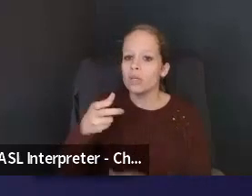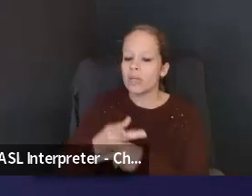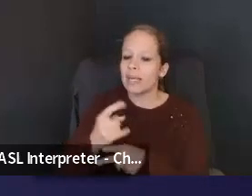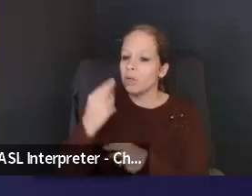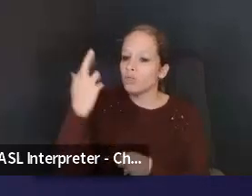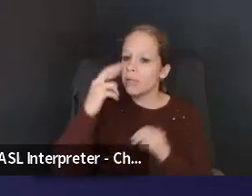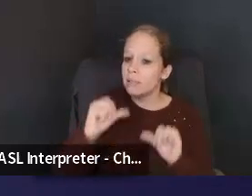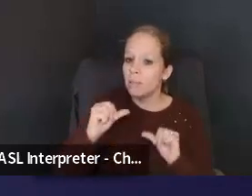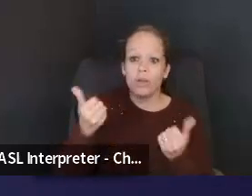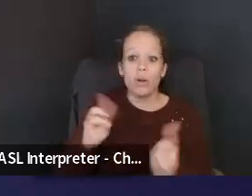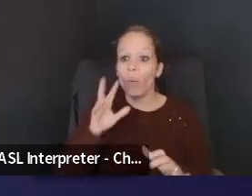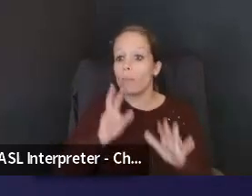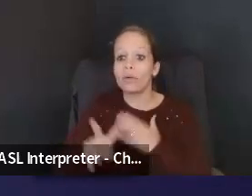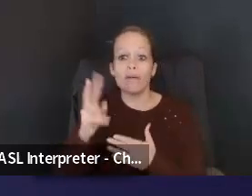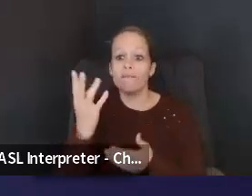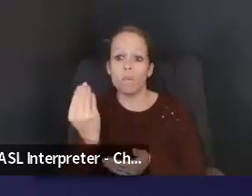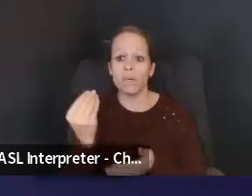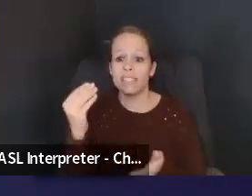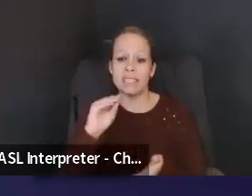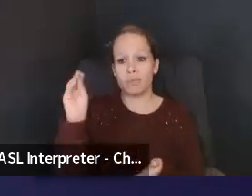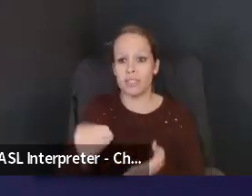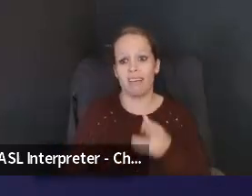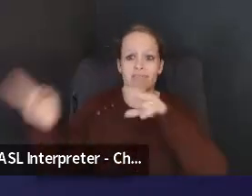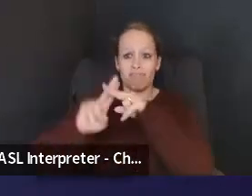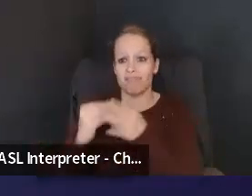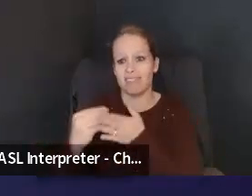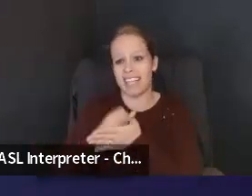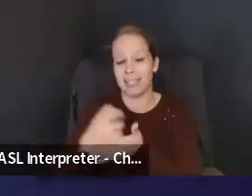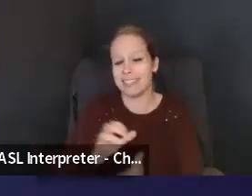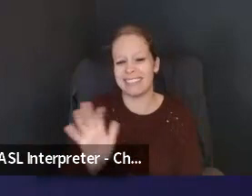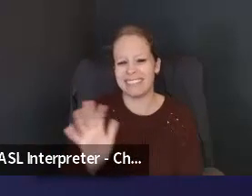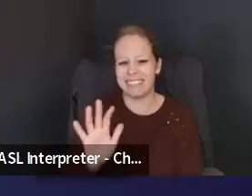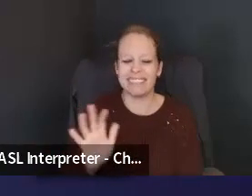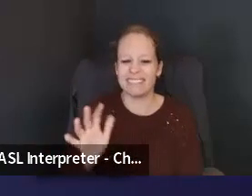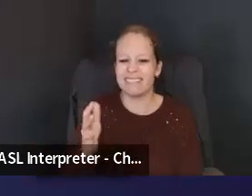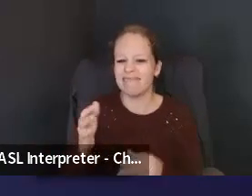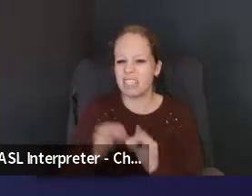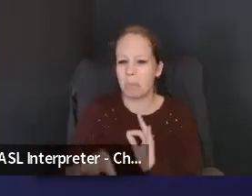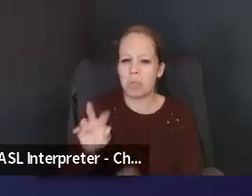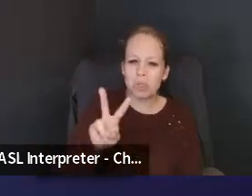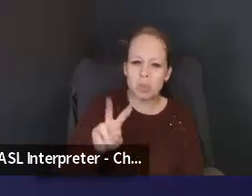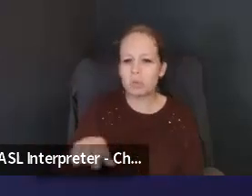project 14% salary increases for everyone but 2 or 3% will usually be fine. It's a good question,